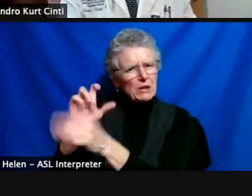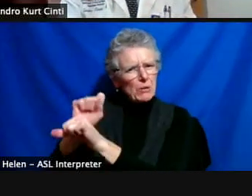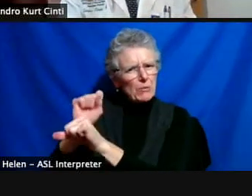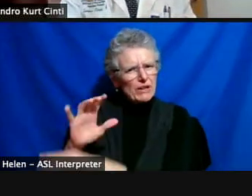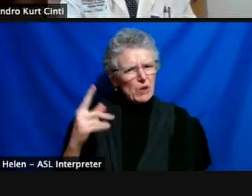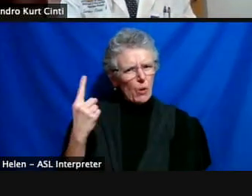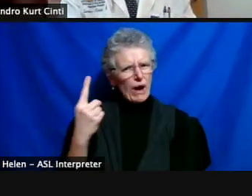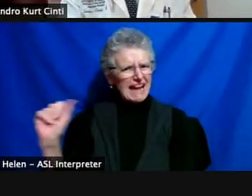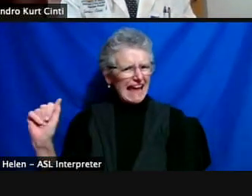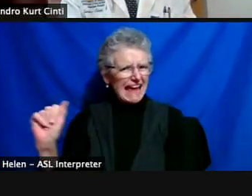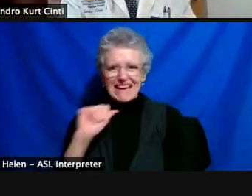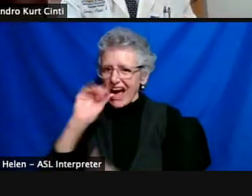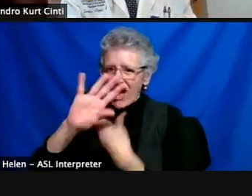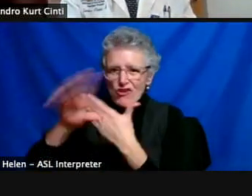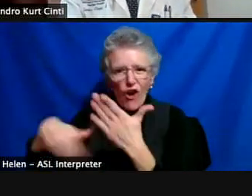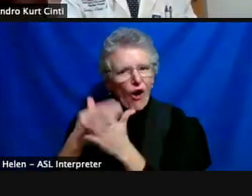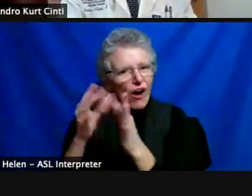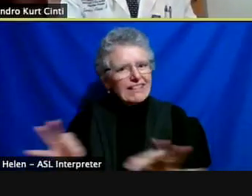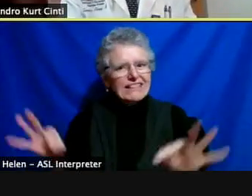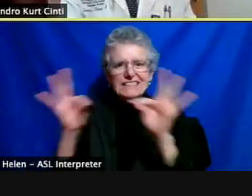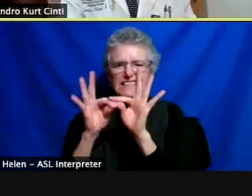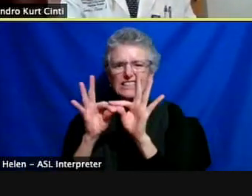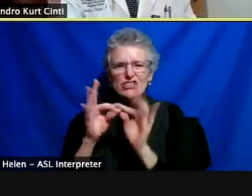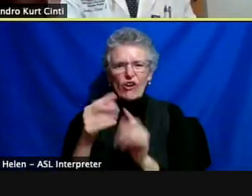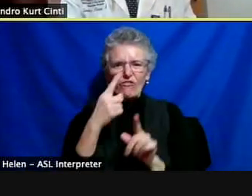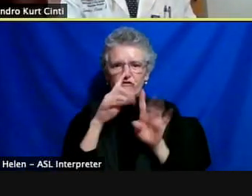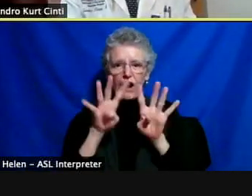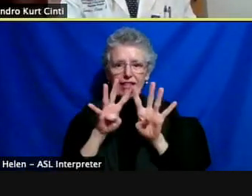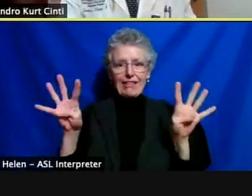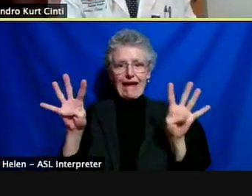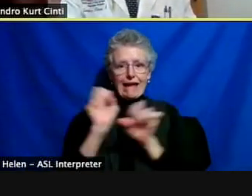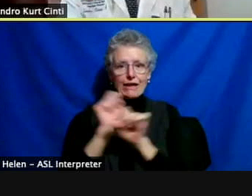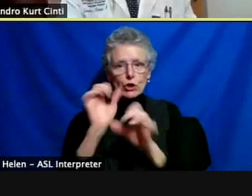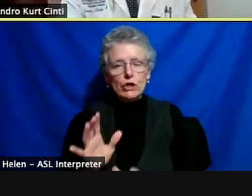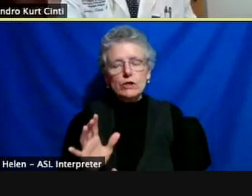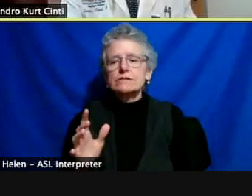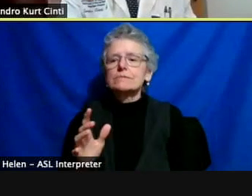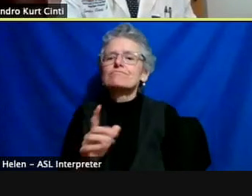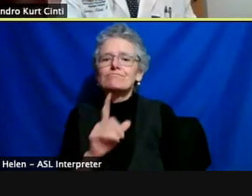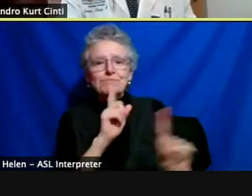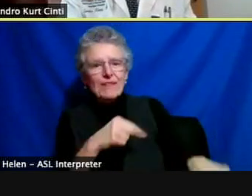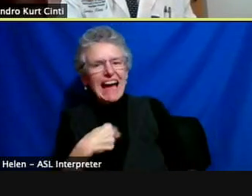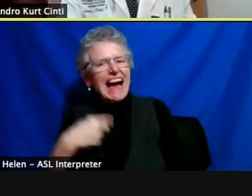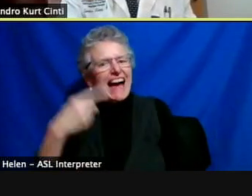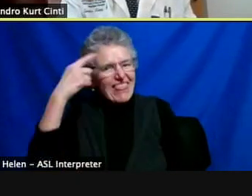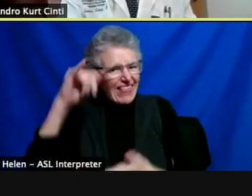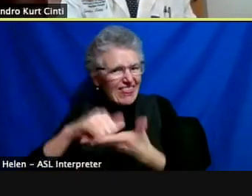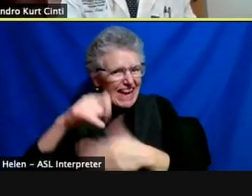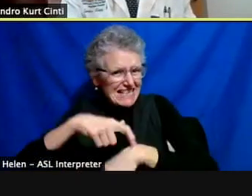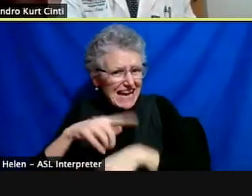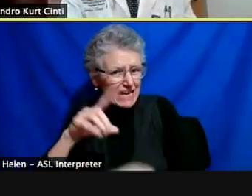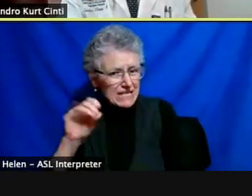are essential frontline workers? Yeah, I think some of it was that at that time, on December 31st we actually had